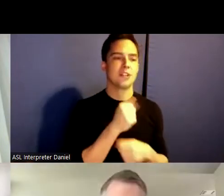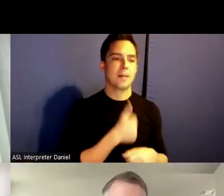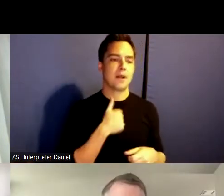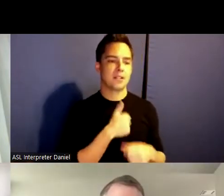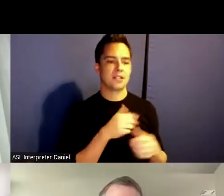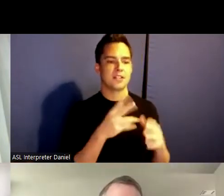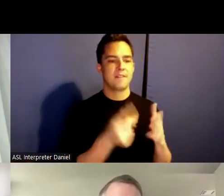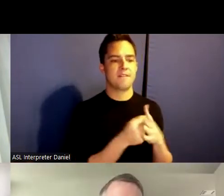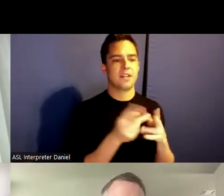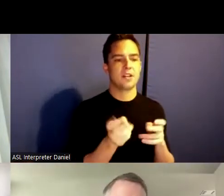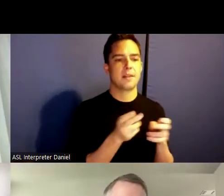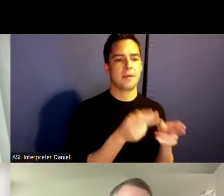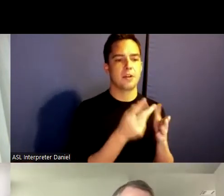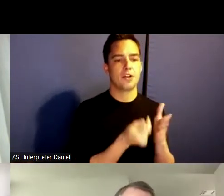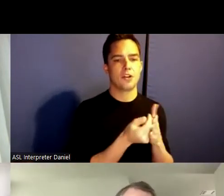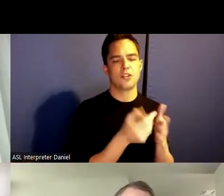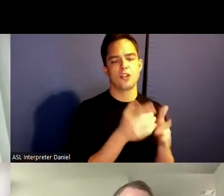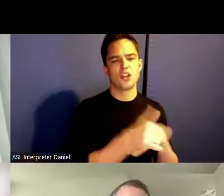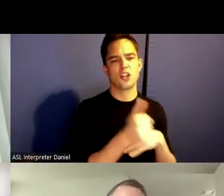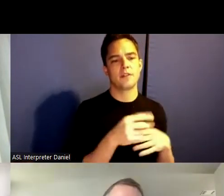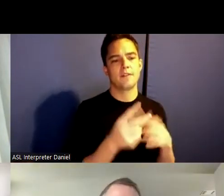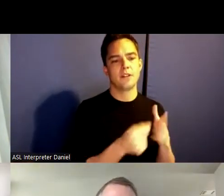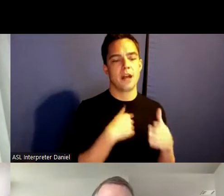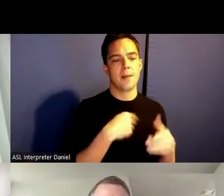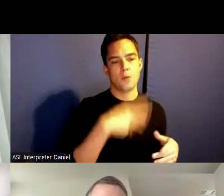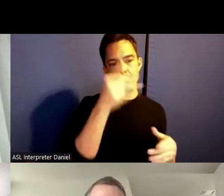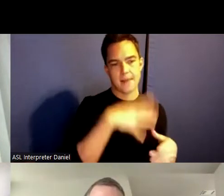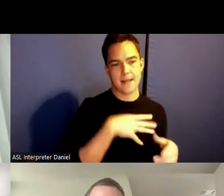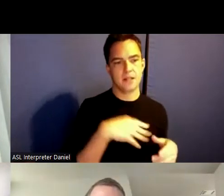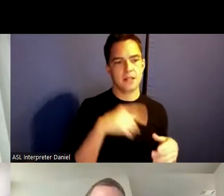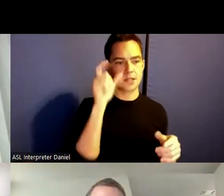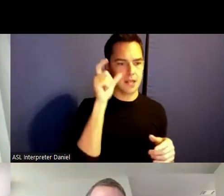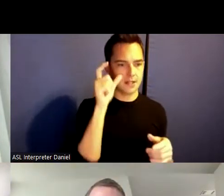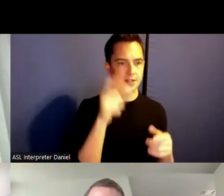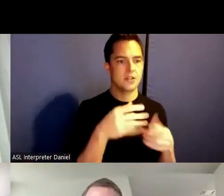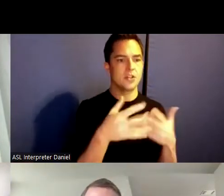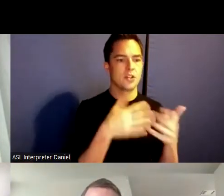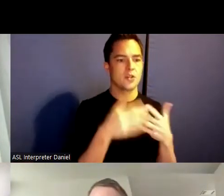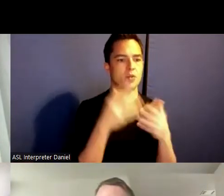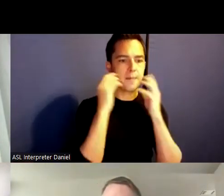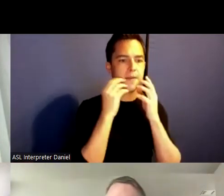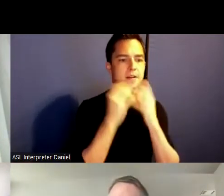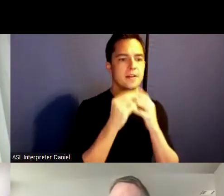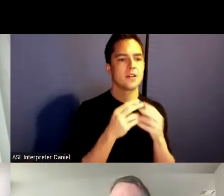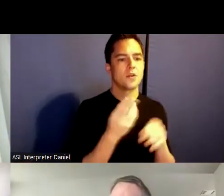earlier. I am a white guy with glasses and a gray beard and wearing a blue shirt and a blue